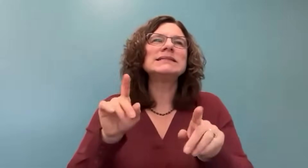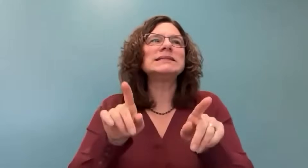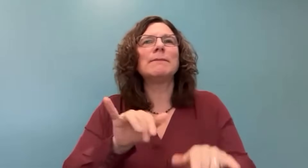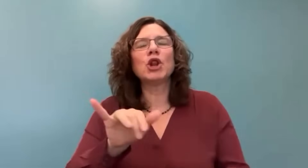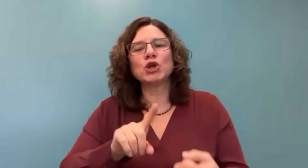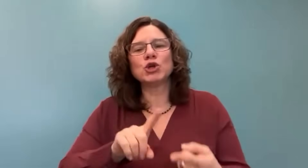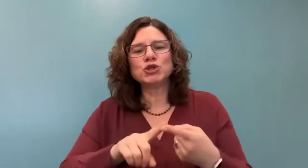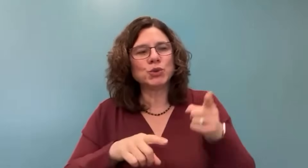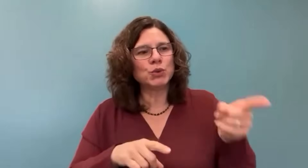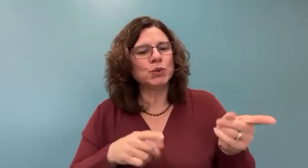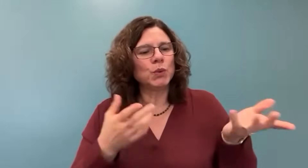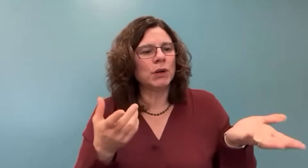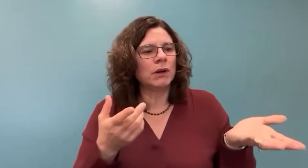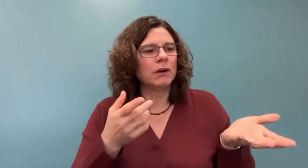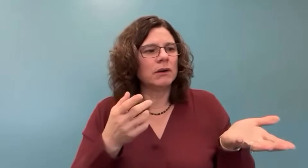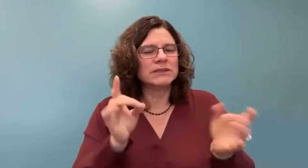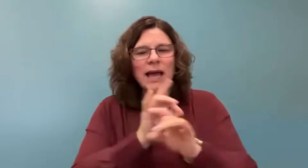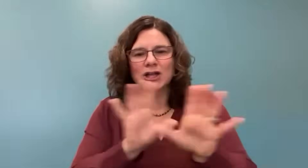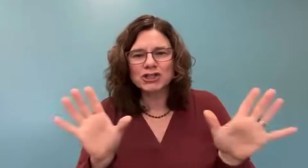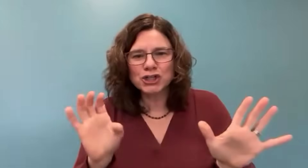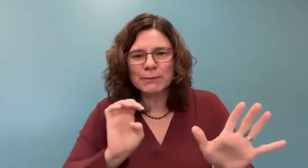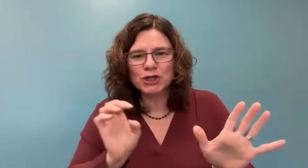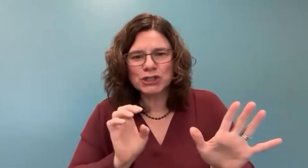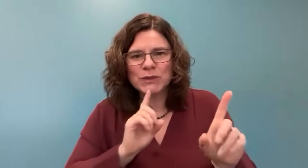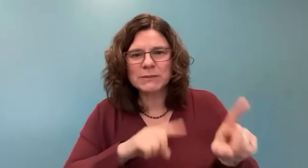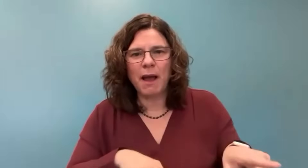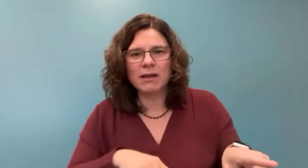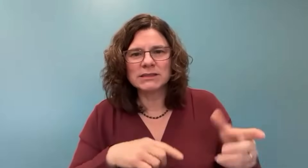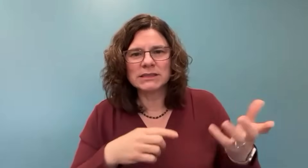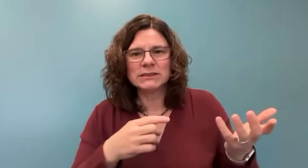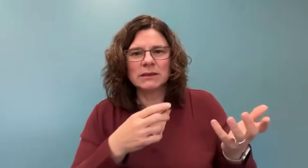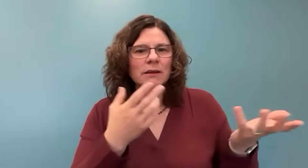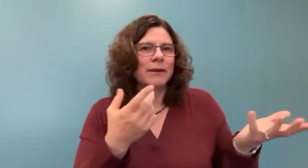It’s similar to disaster emergency response.